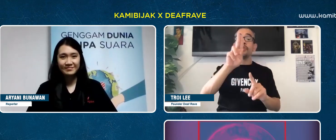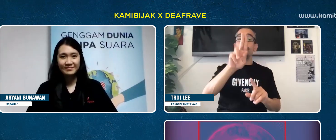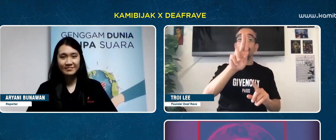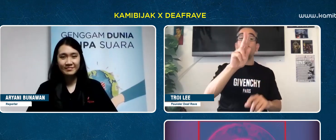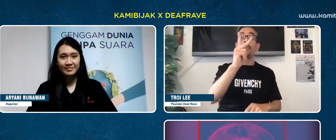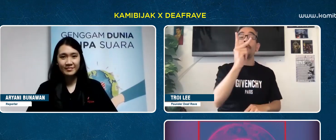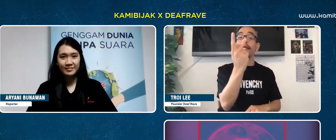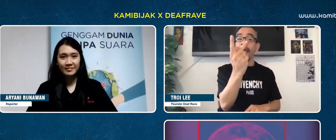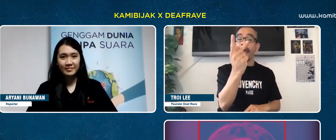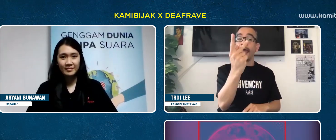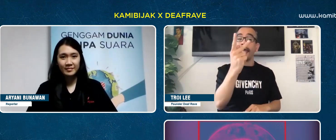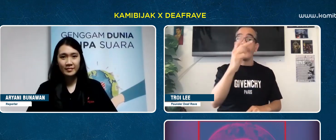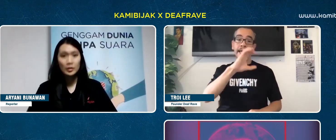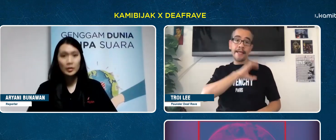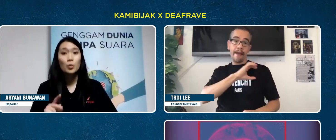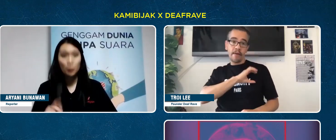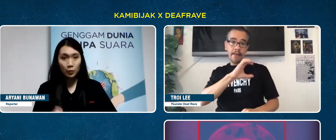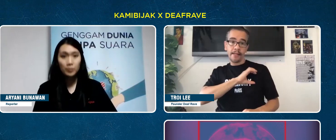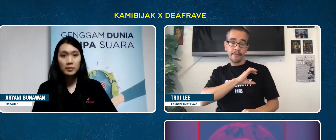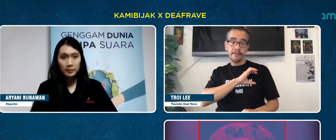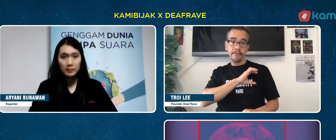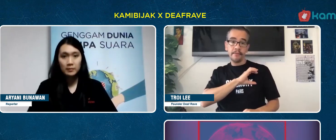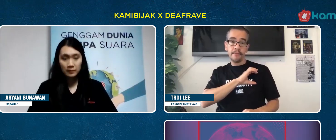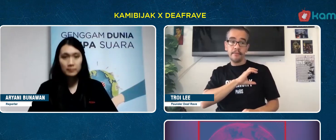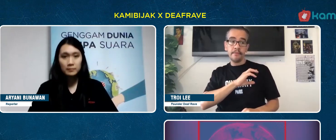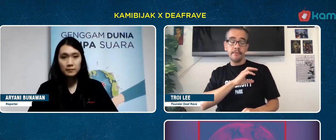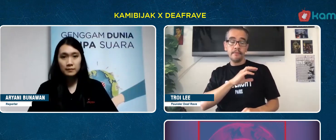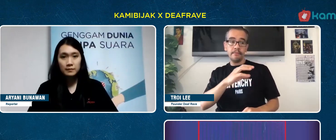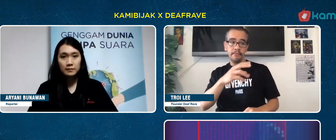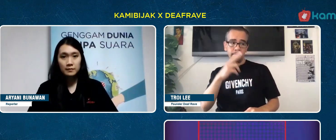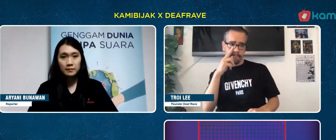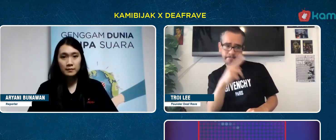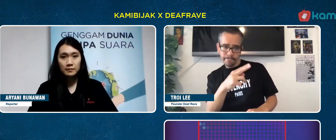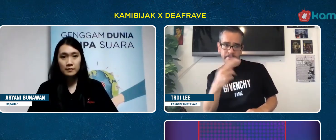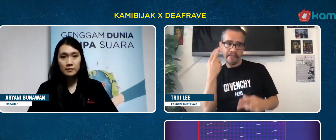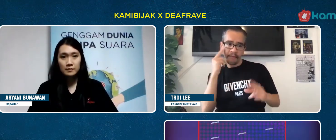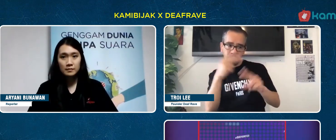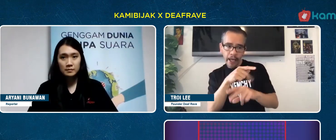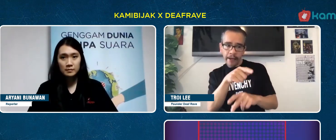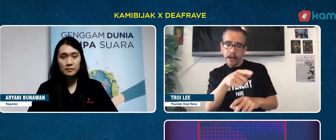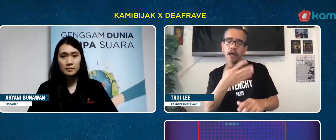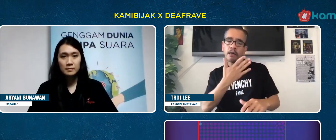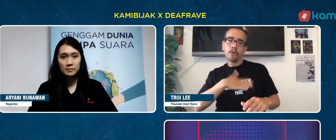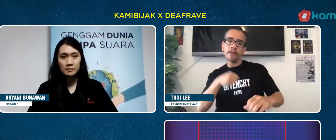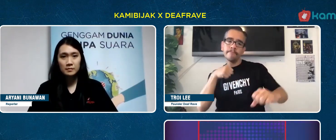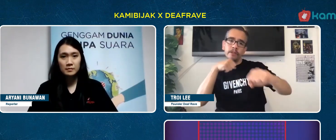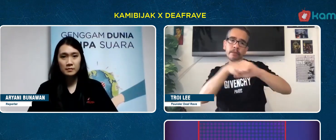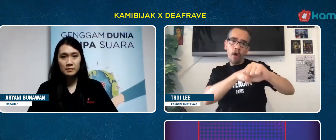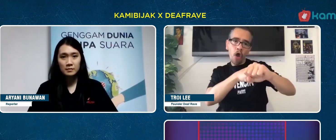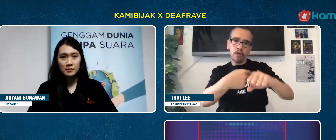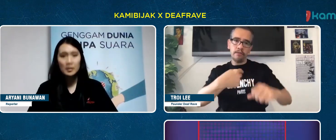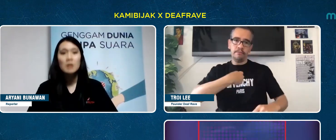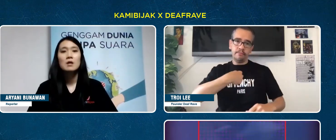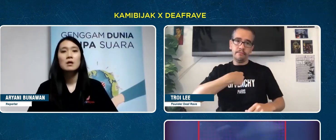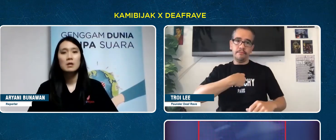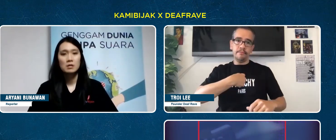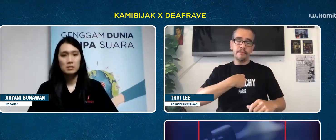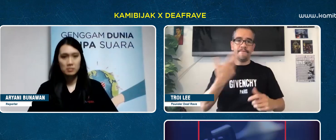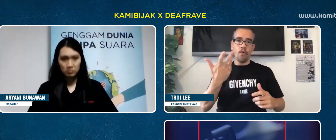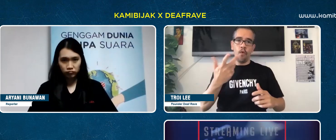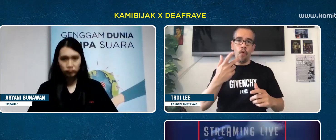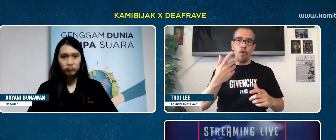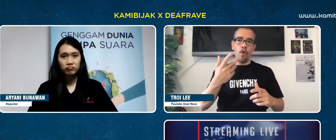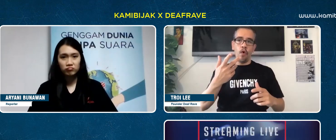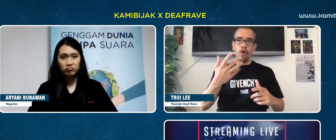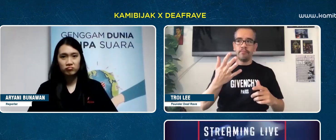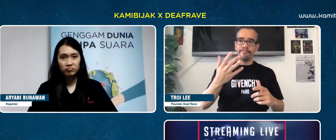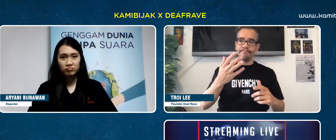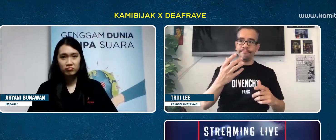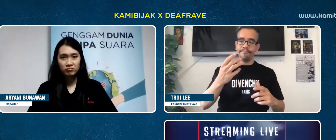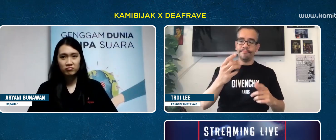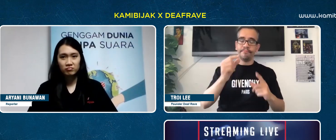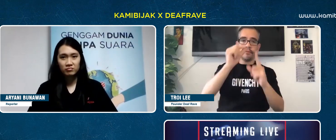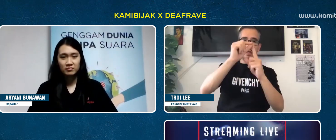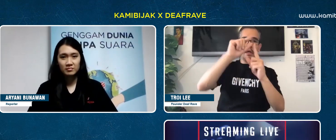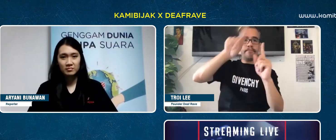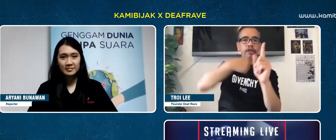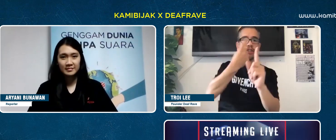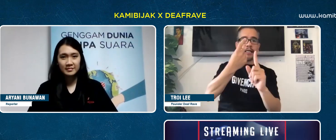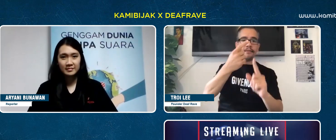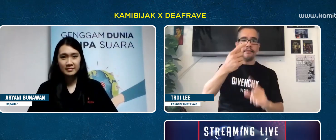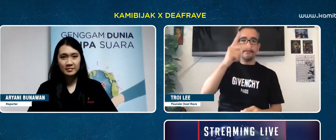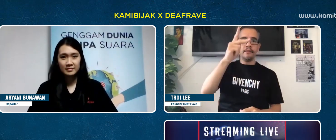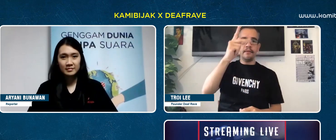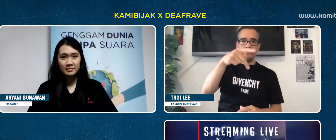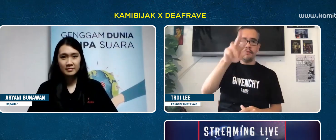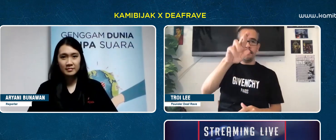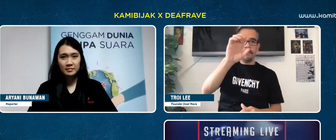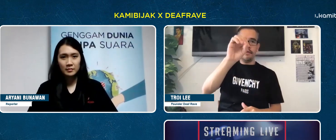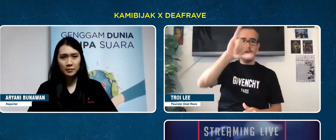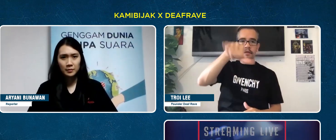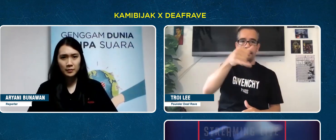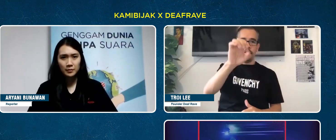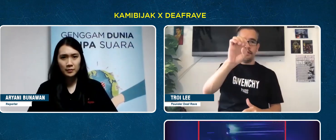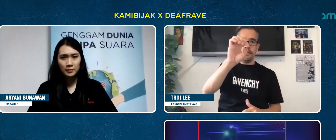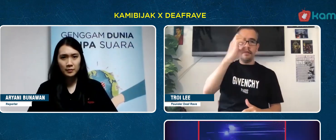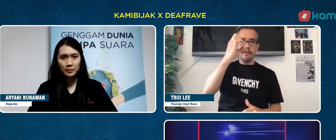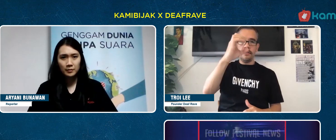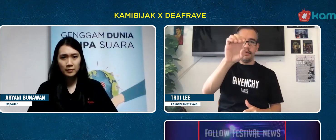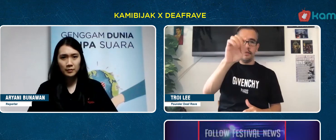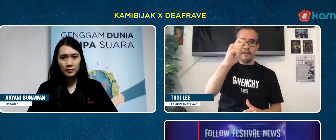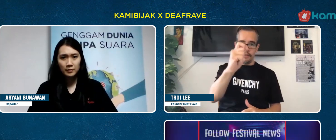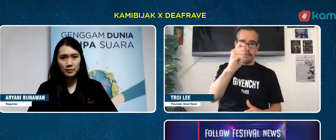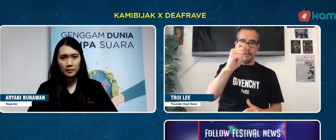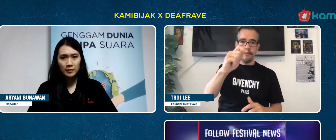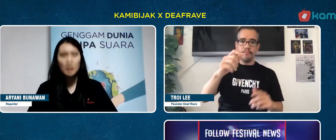Then, the UK government saw Deaf Rave and agreed to support any project.